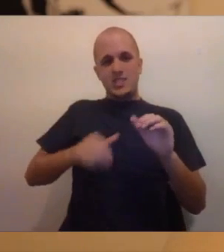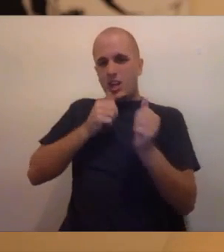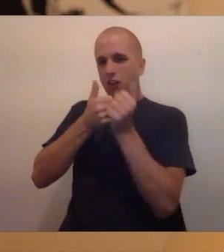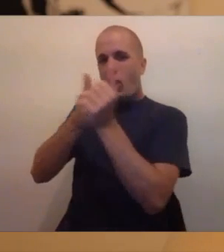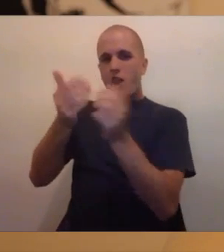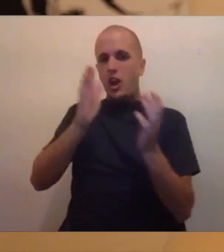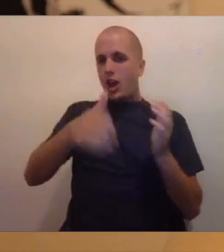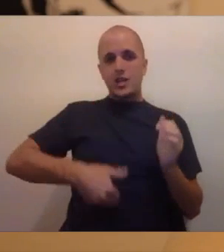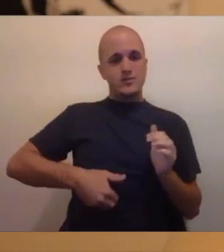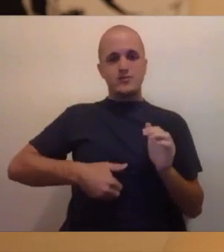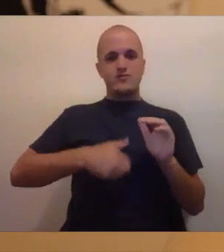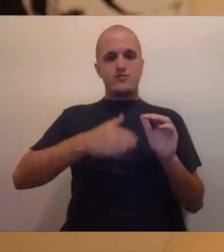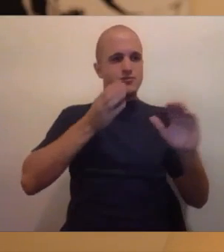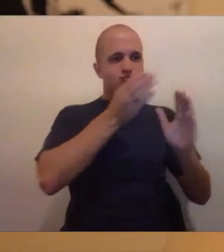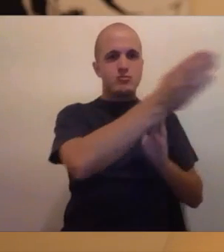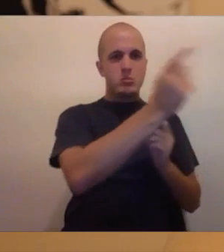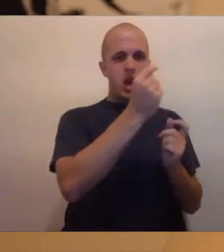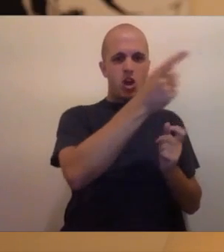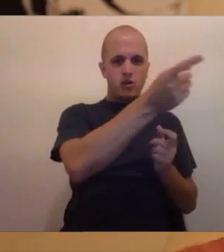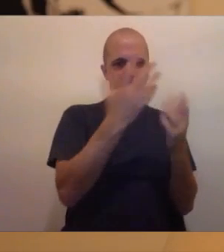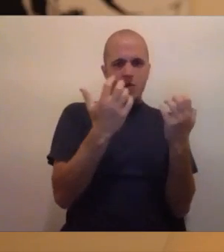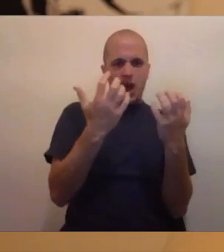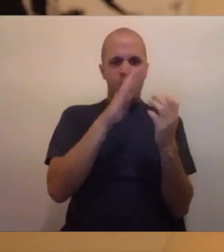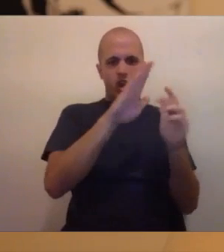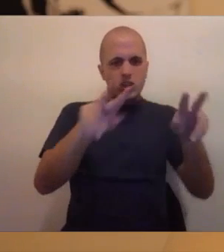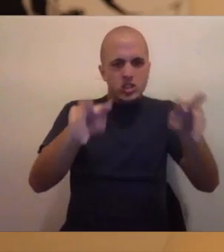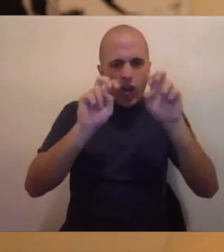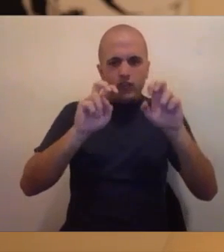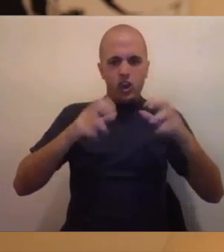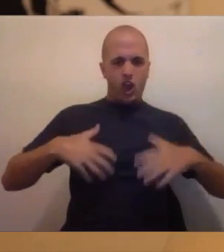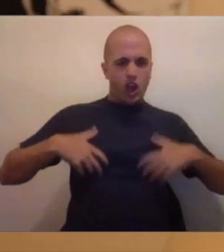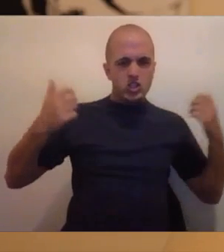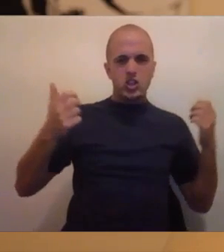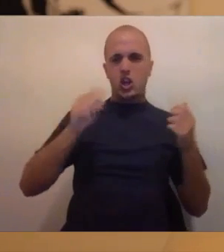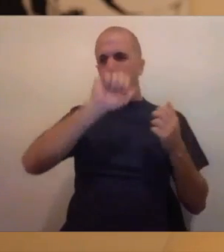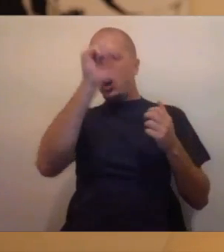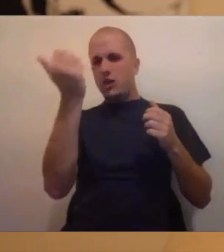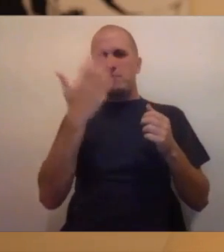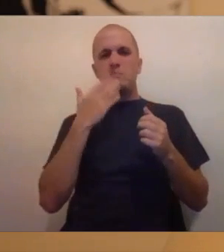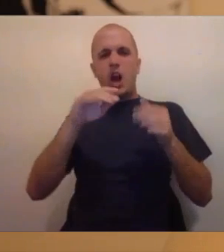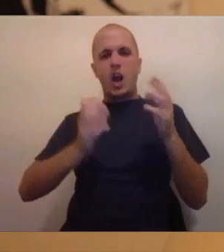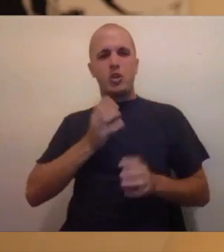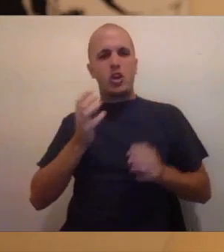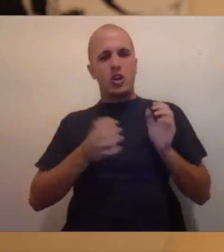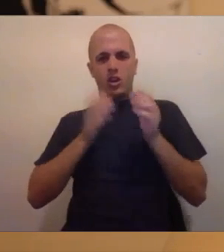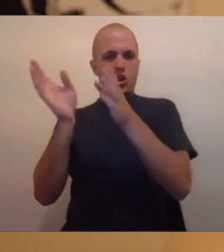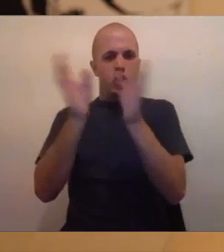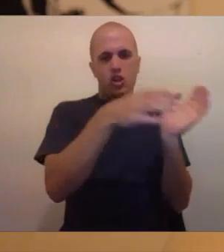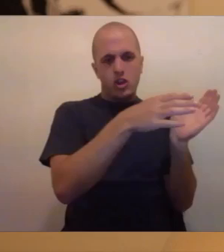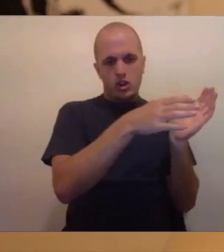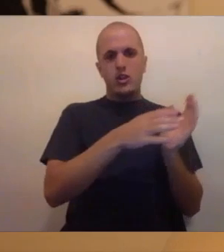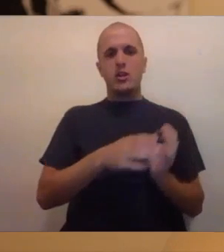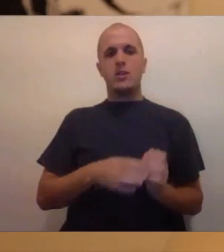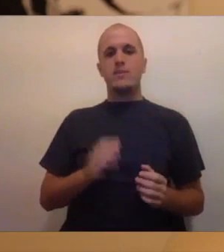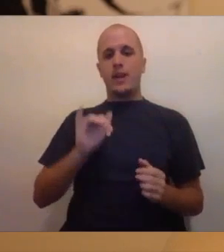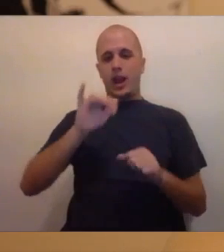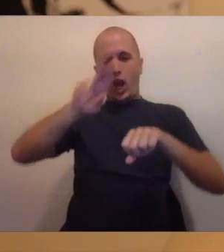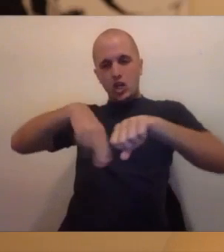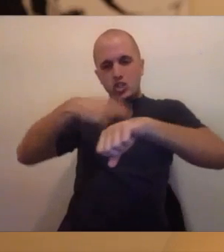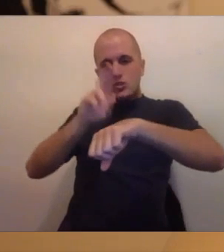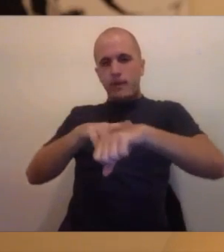Because they are into desires, into selfishness, into anger, into many other emotions.